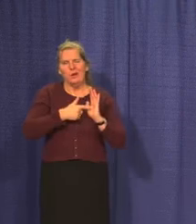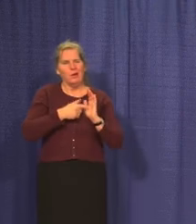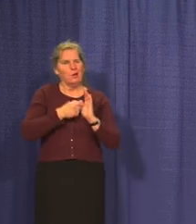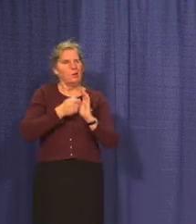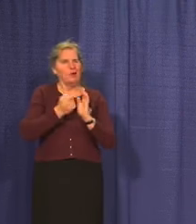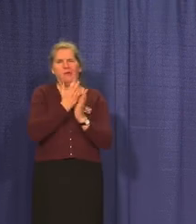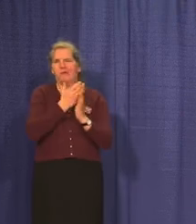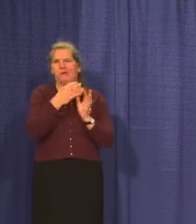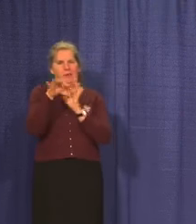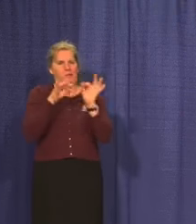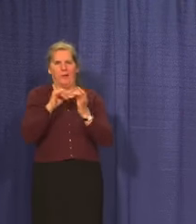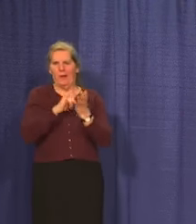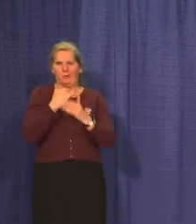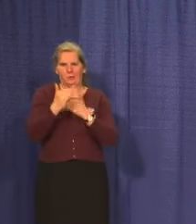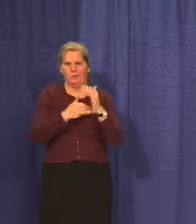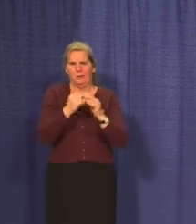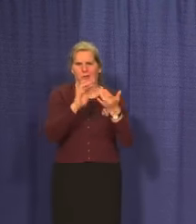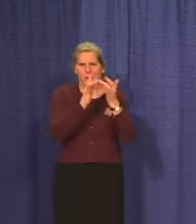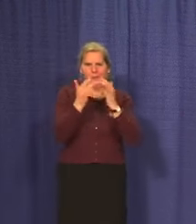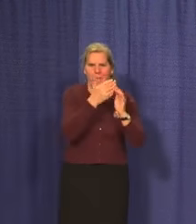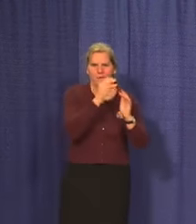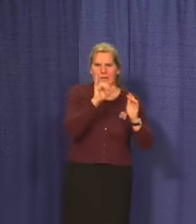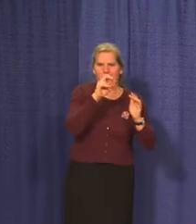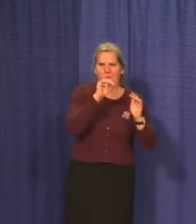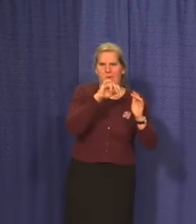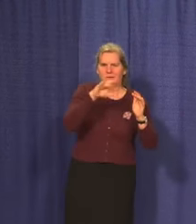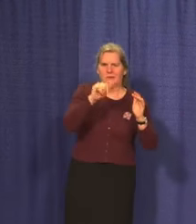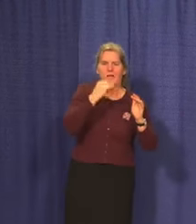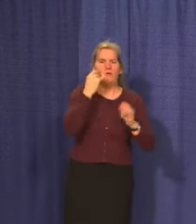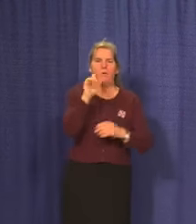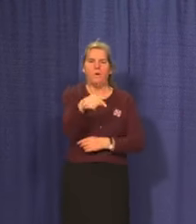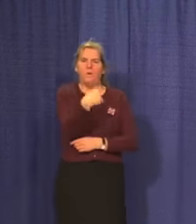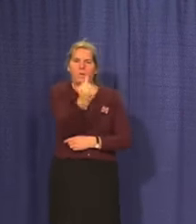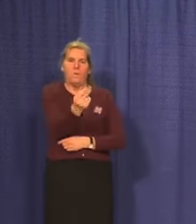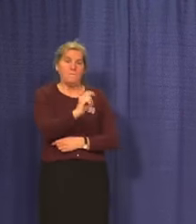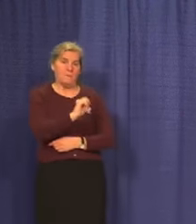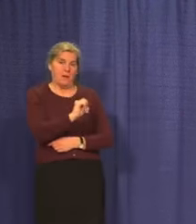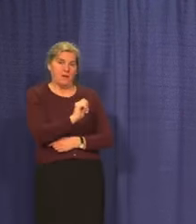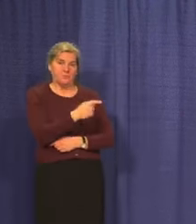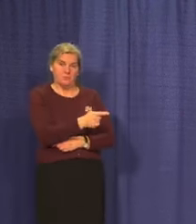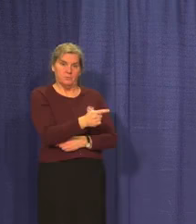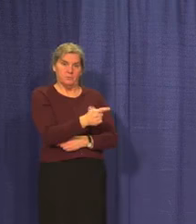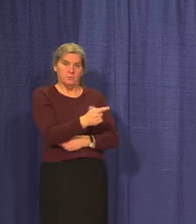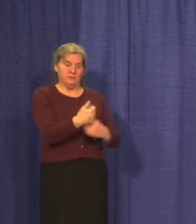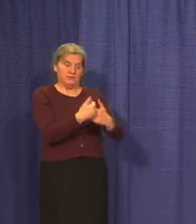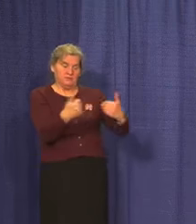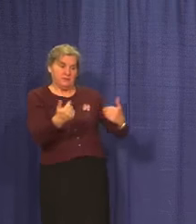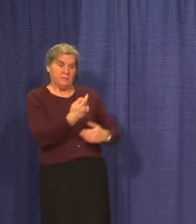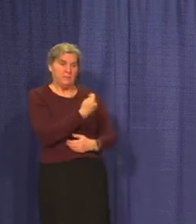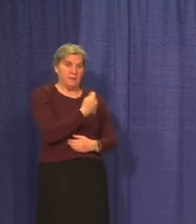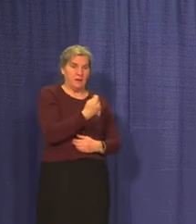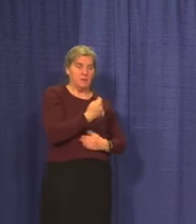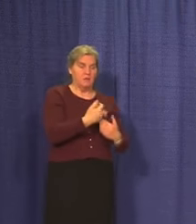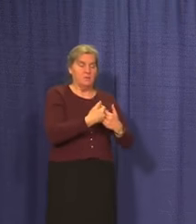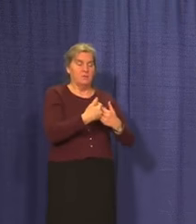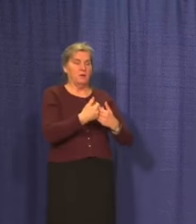WEBSITE, IF YOU CAN HAVE THEIR OWN BATHROOM AND AVOID SHARING FOOD AND VARIOUS CONDITIONS,